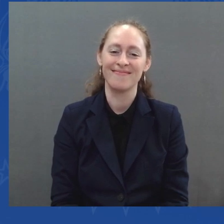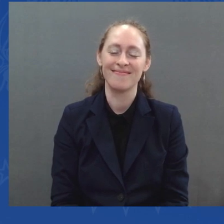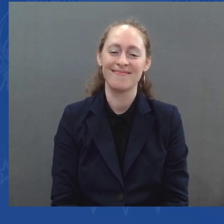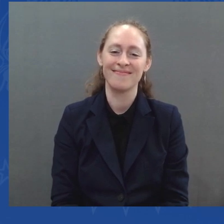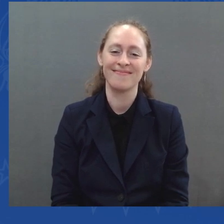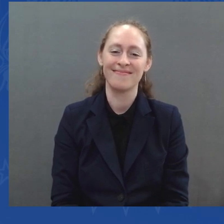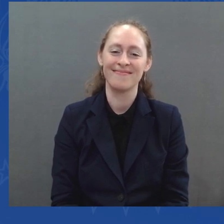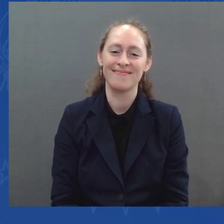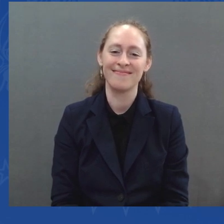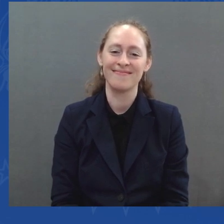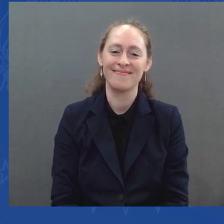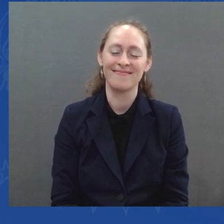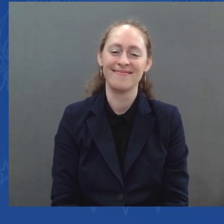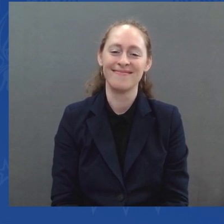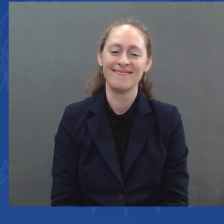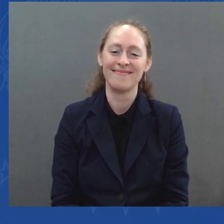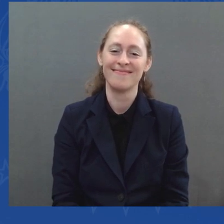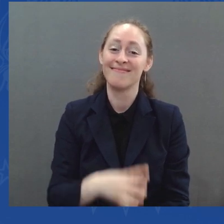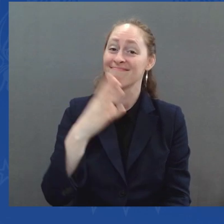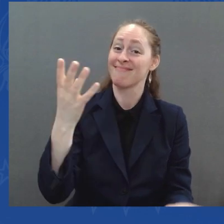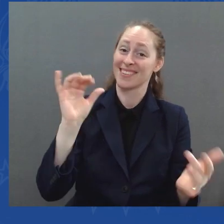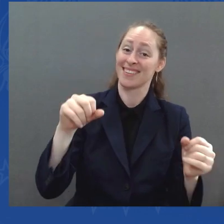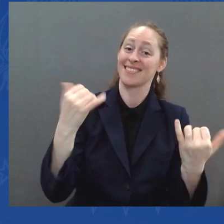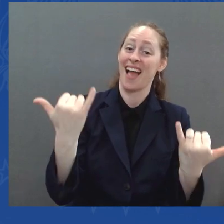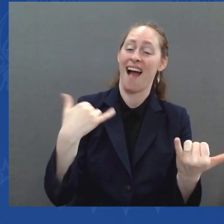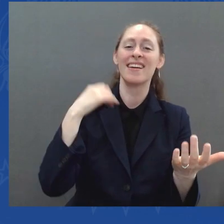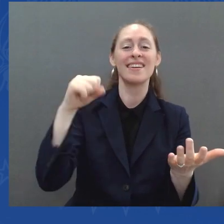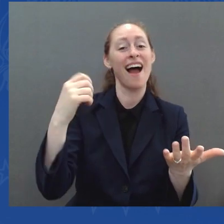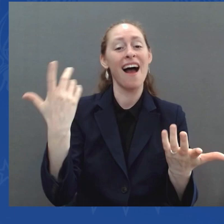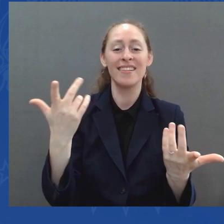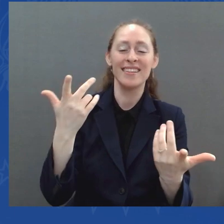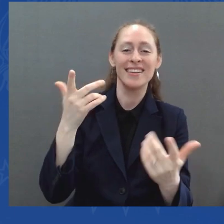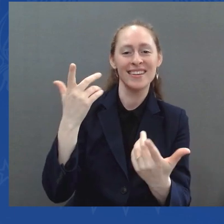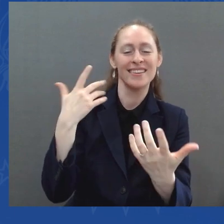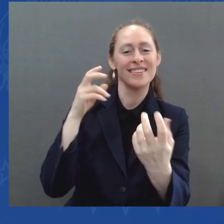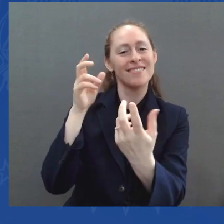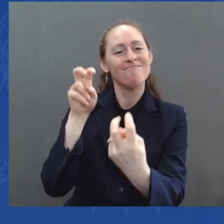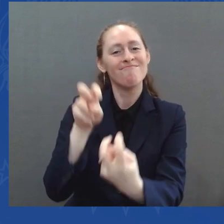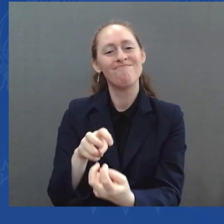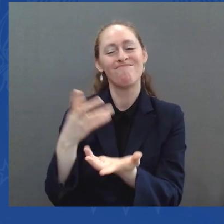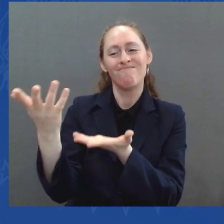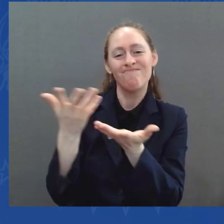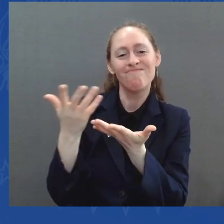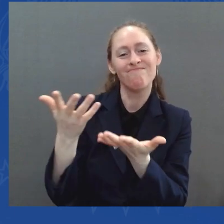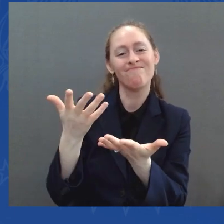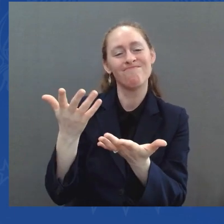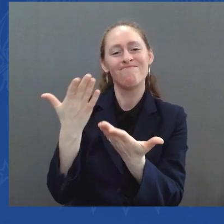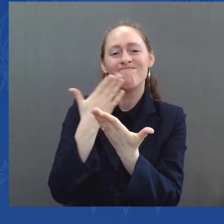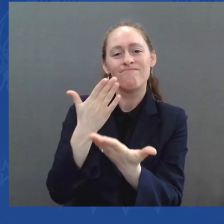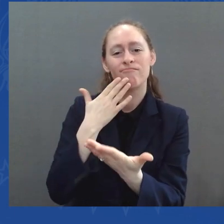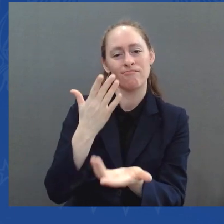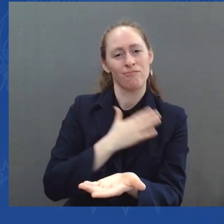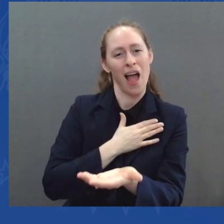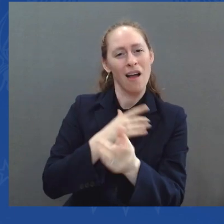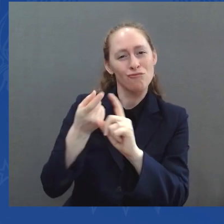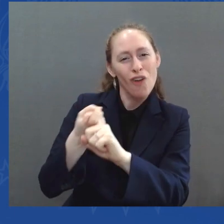and partner who was by my side for eight years. Joe Biden and I did a lot together.